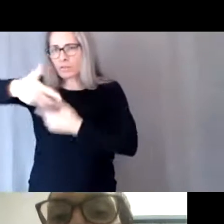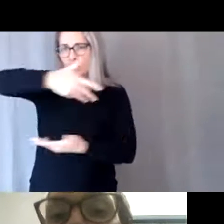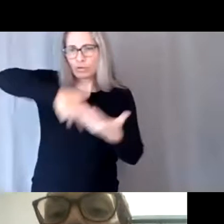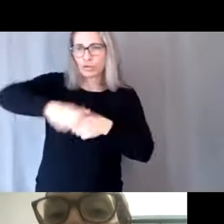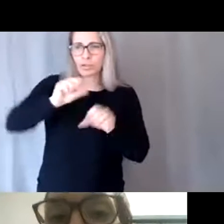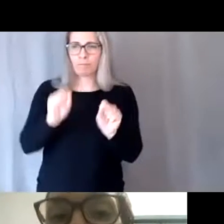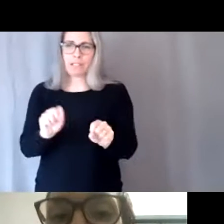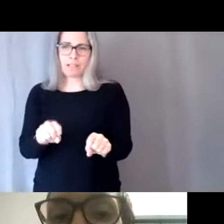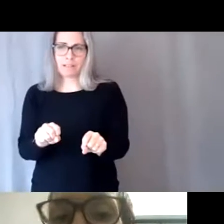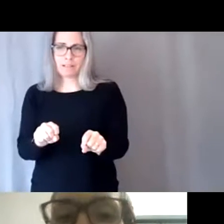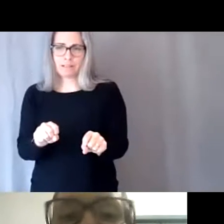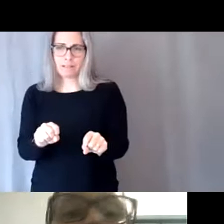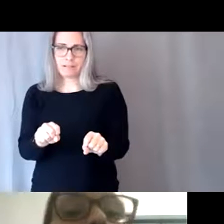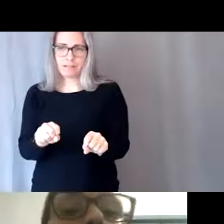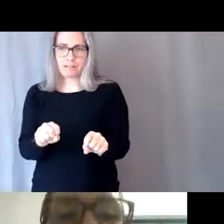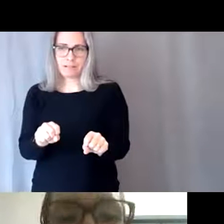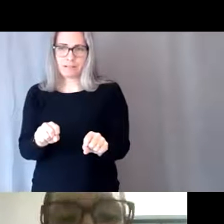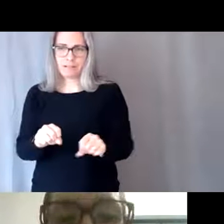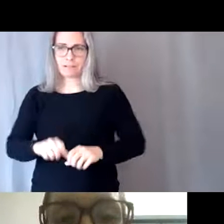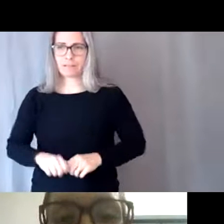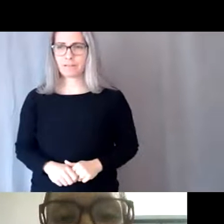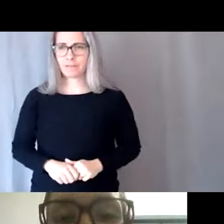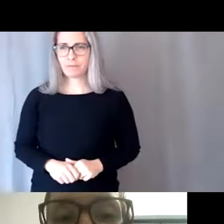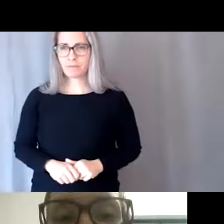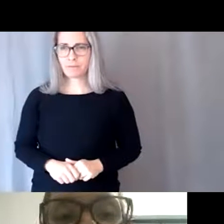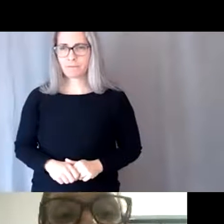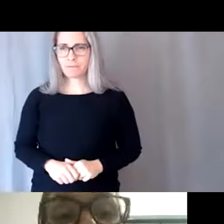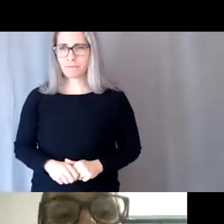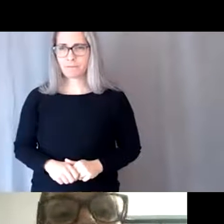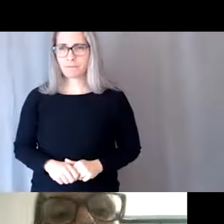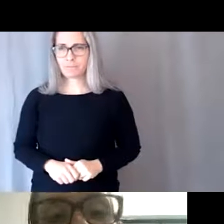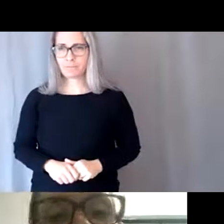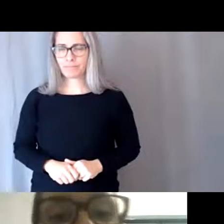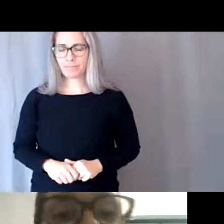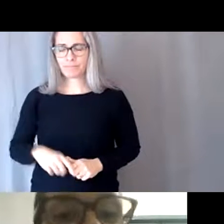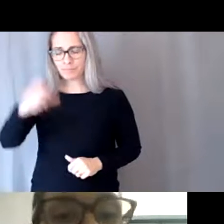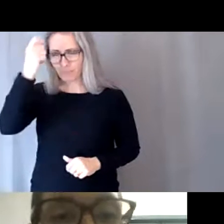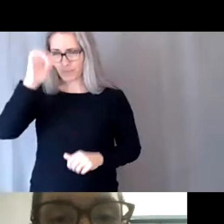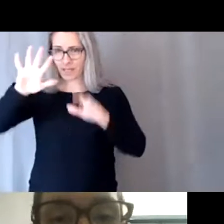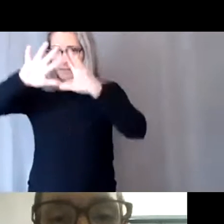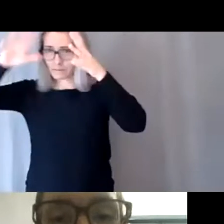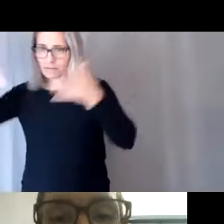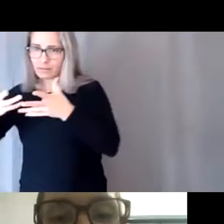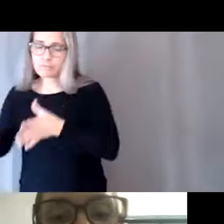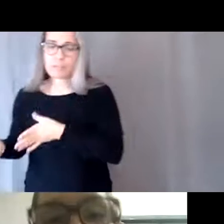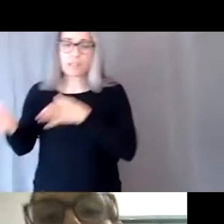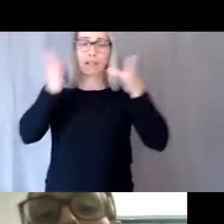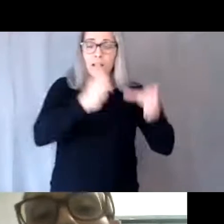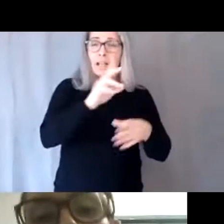umbrella notion of disability in the skills